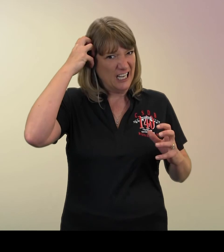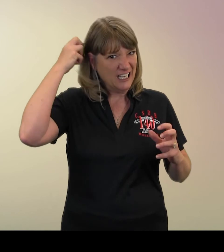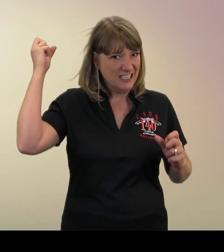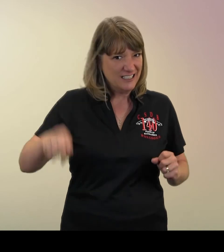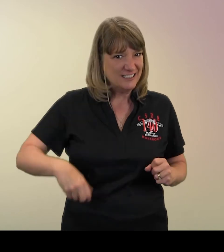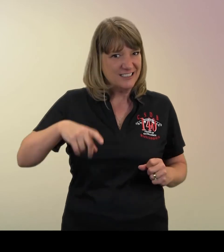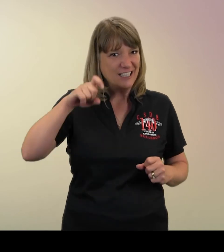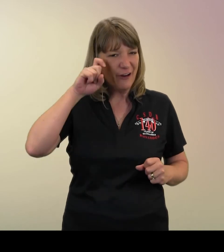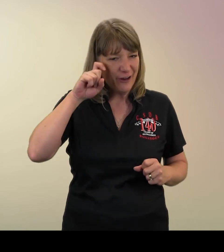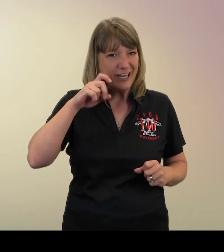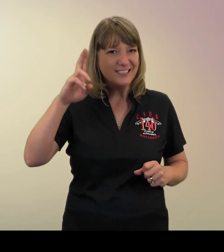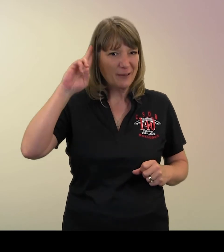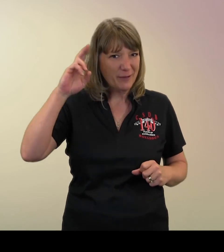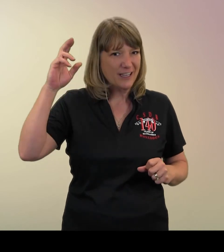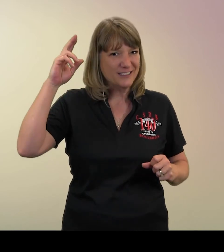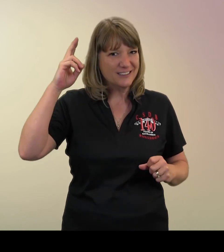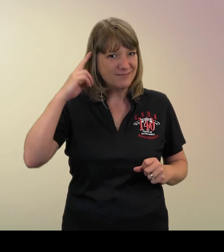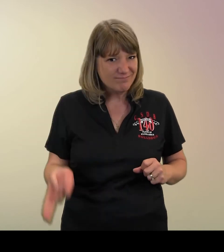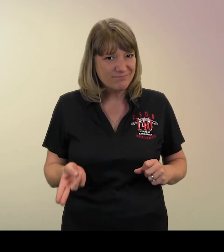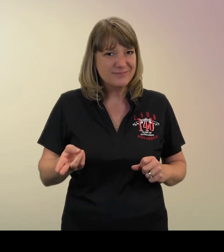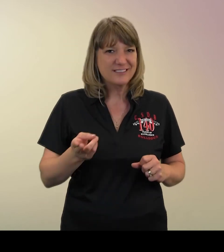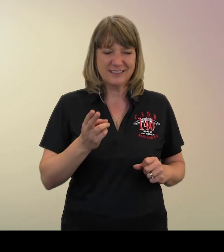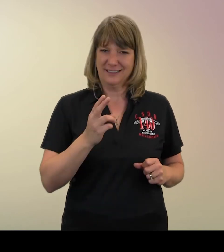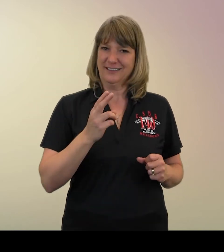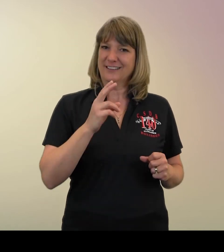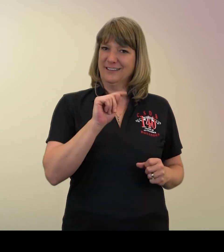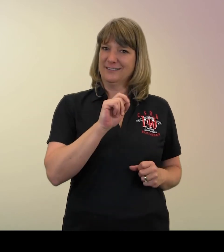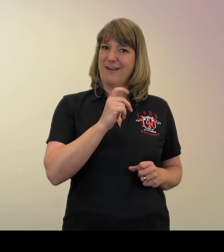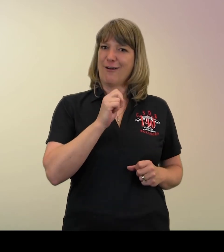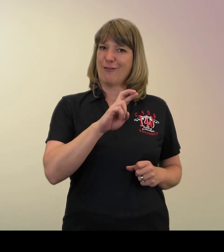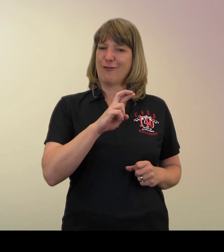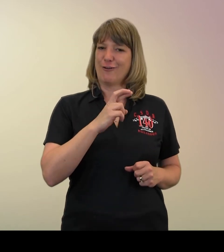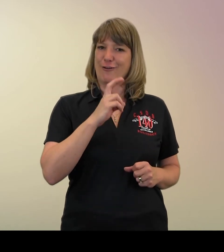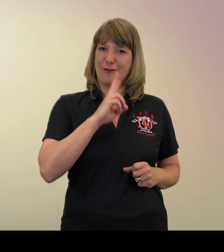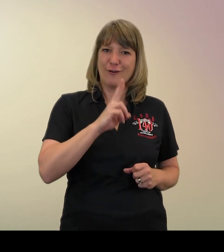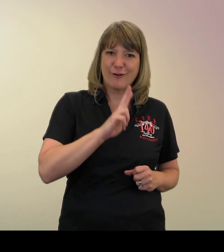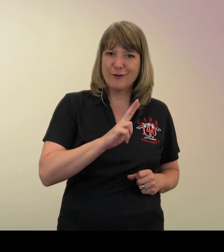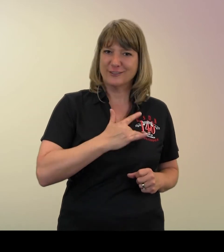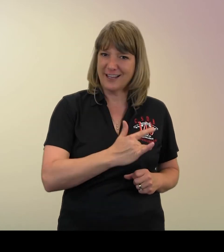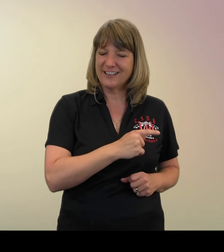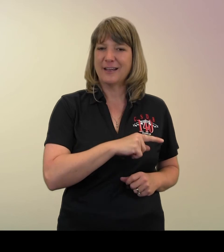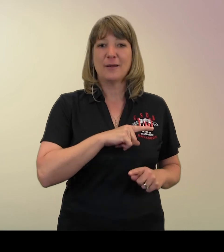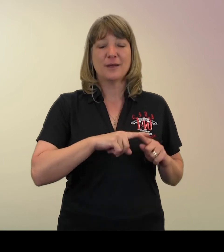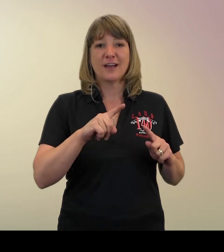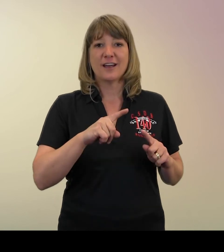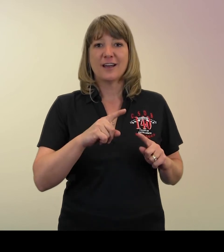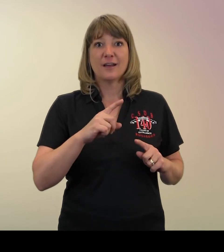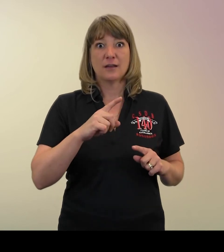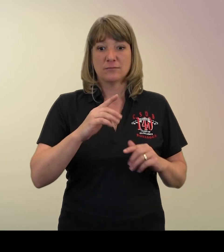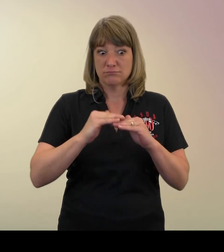for children to take off their hearing aids or their implants immediately when they're toddlers.